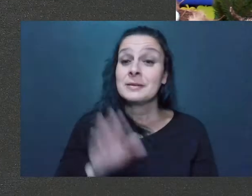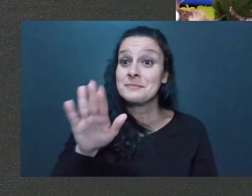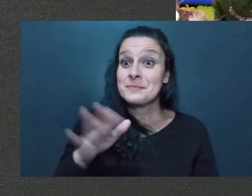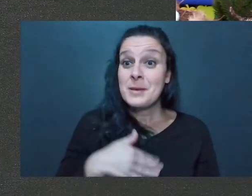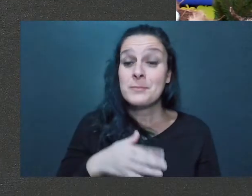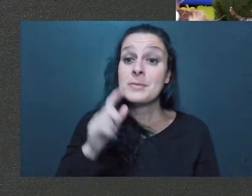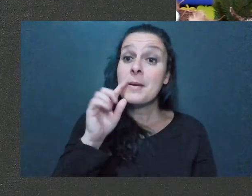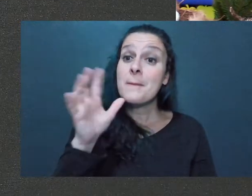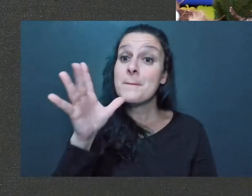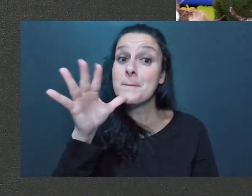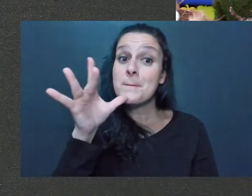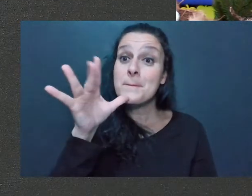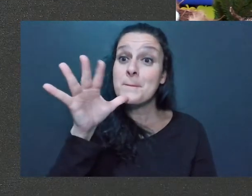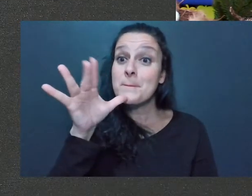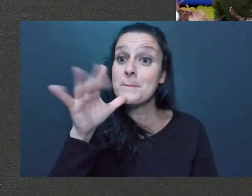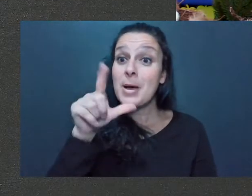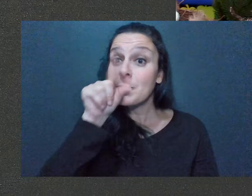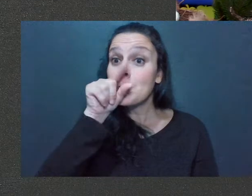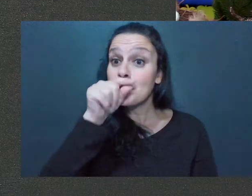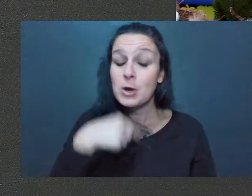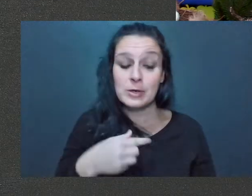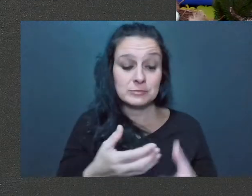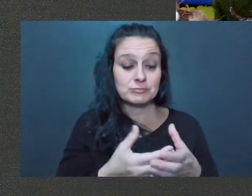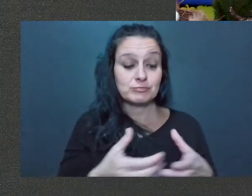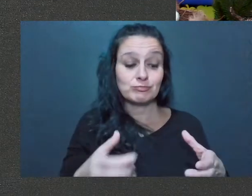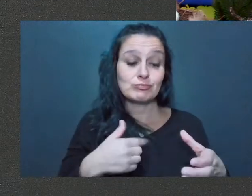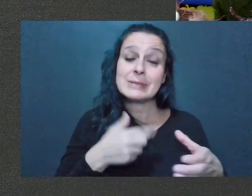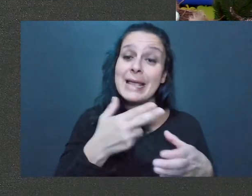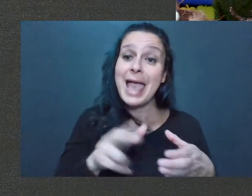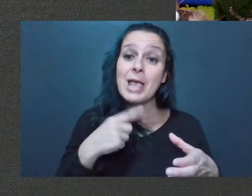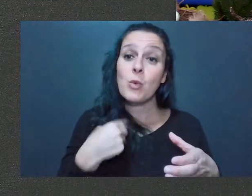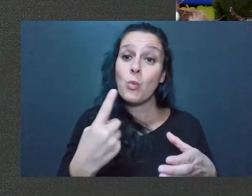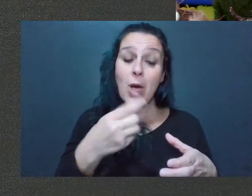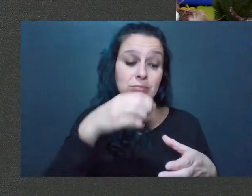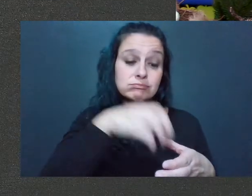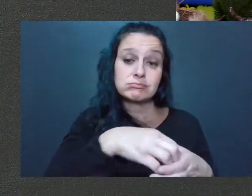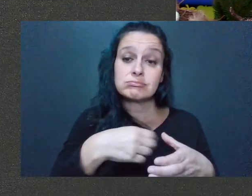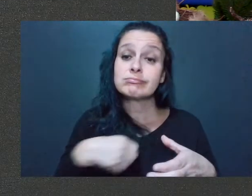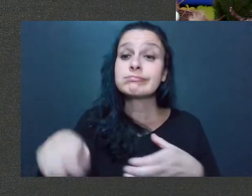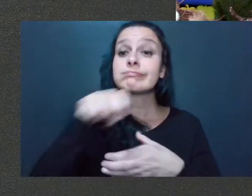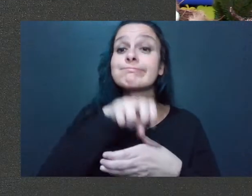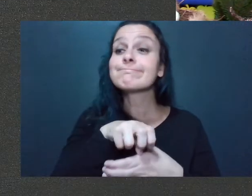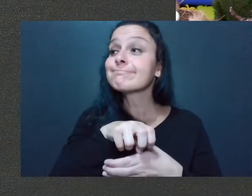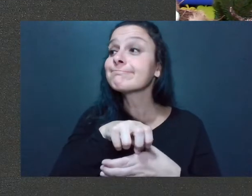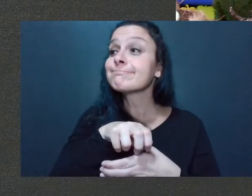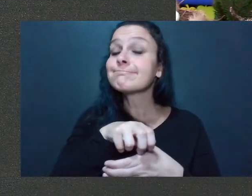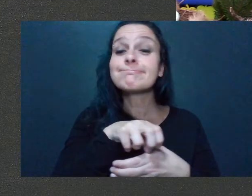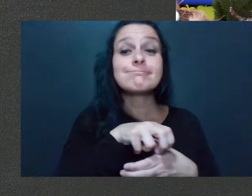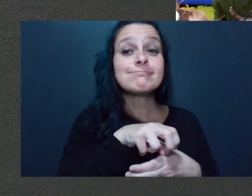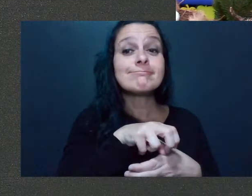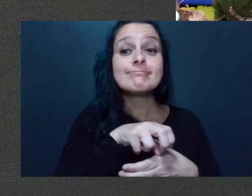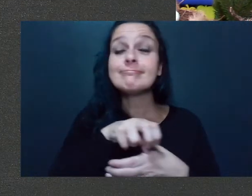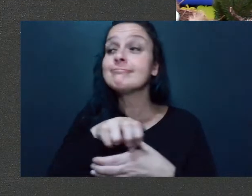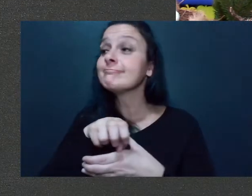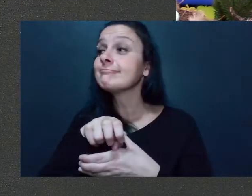A mother sat on her egg. See her? She's sitting on her nest with her egg.